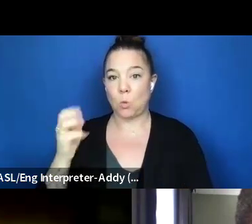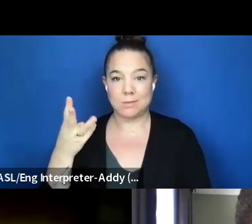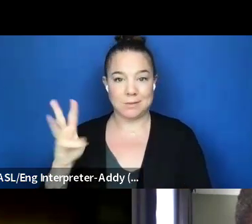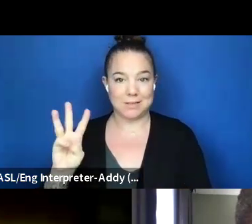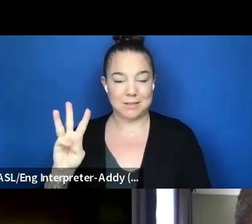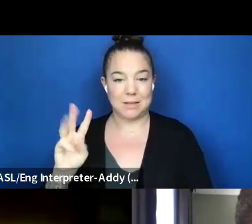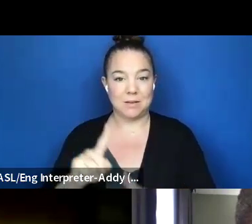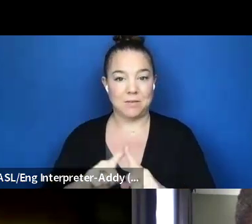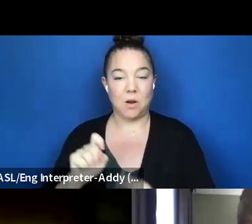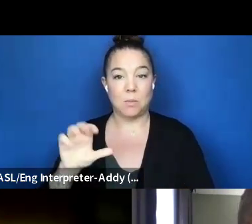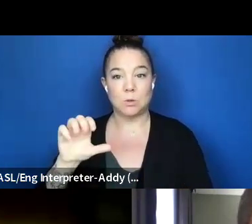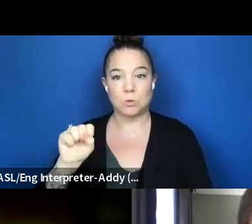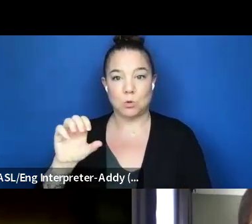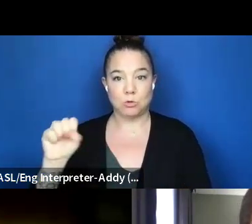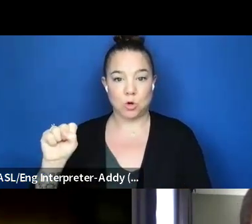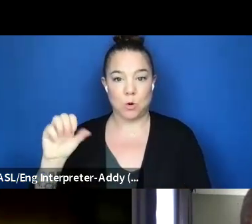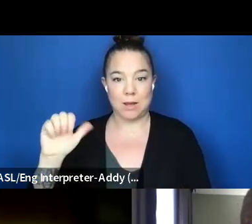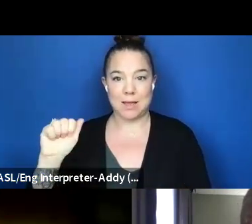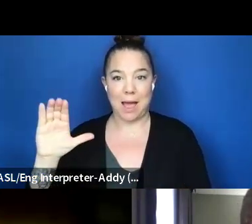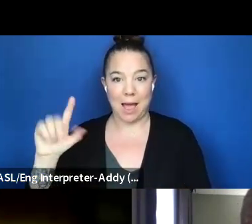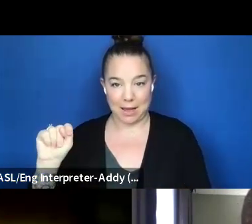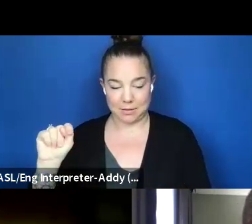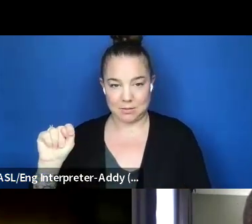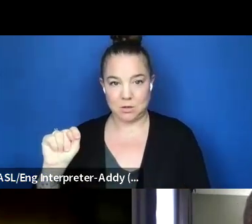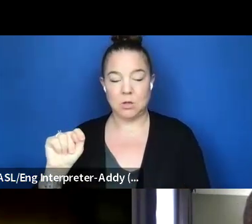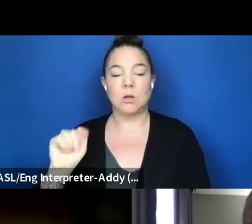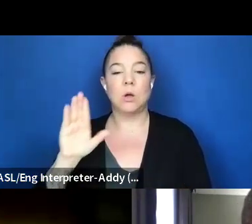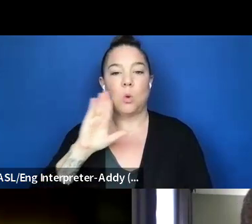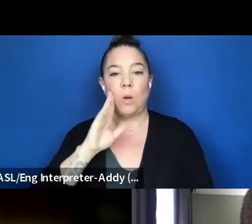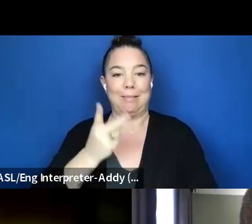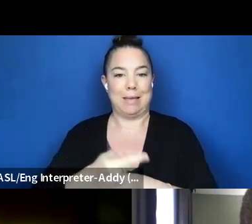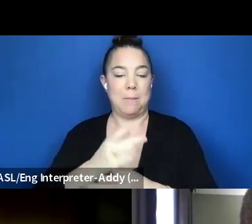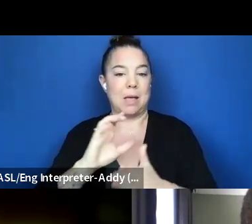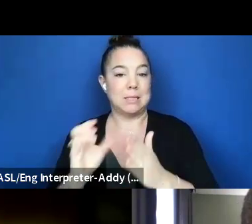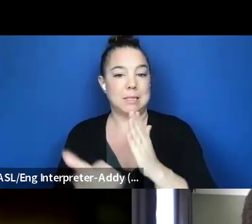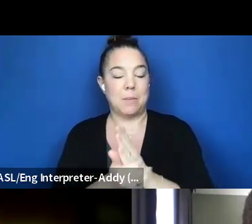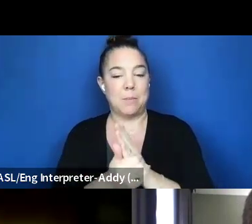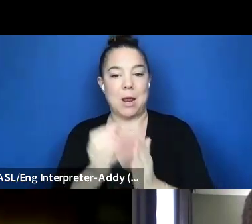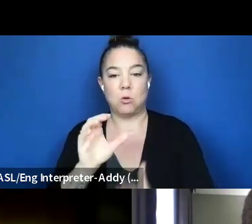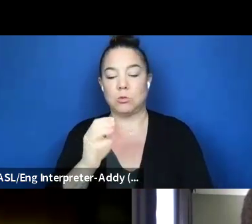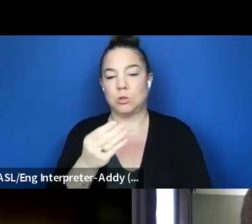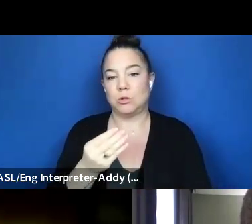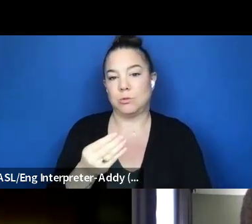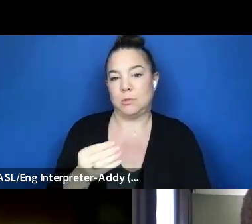Adeleigh Belyeu: Social Security Act to keep Adeleigh Belyeu: supplemental security income benefits from being